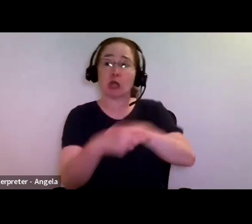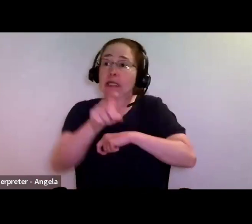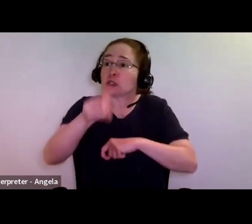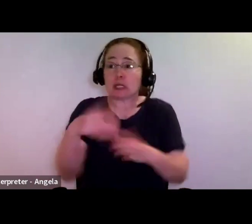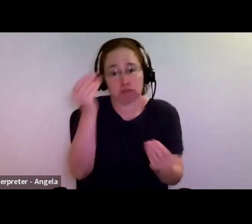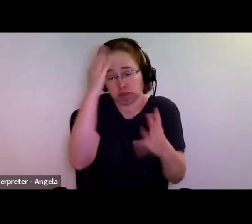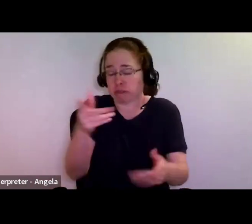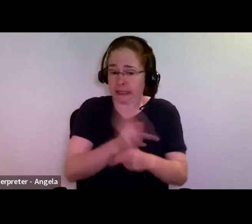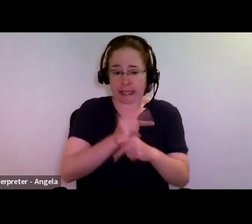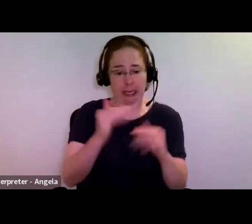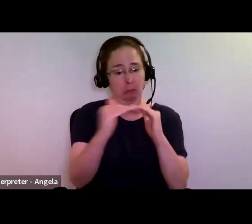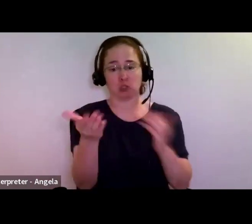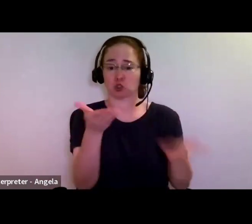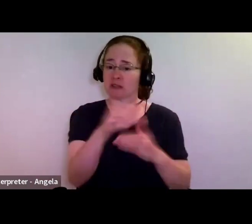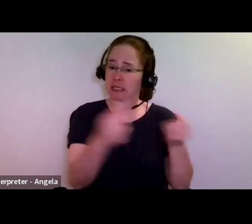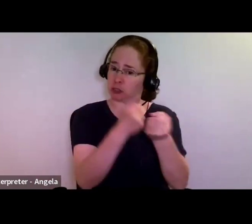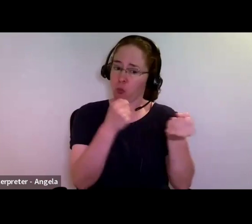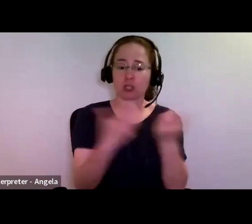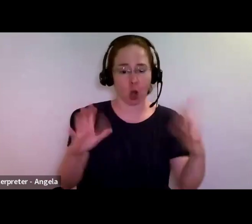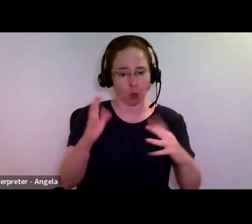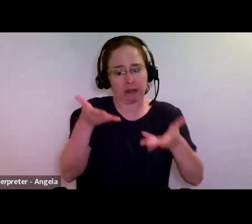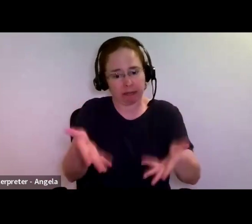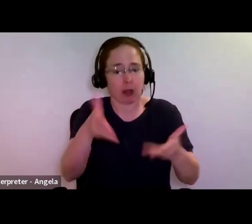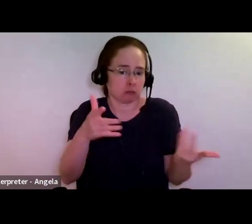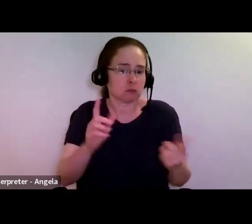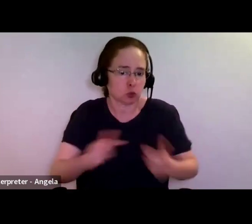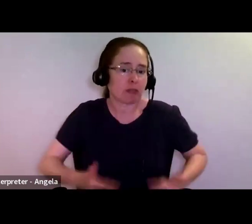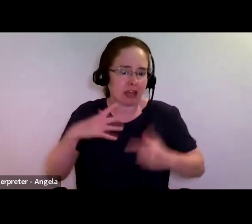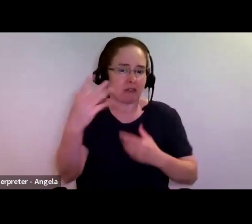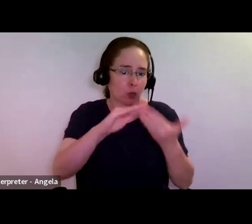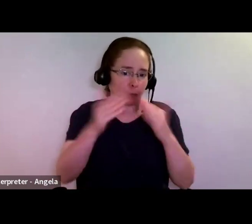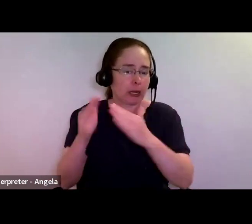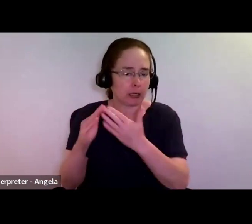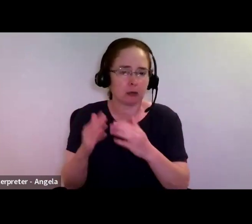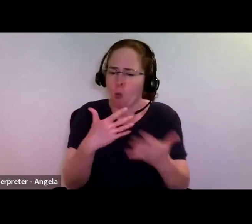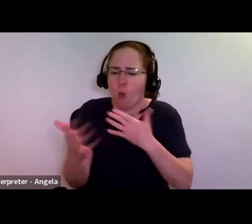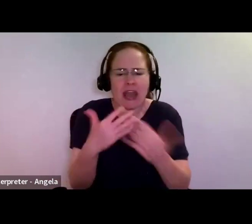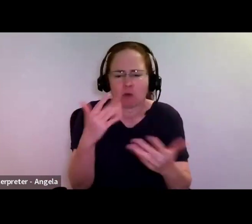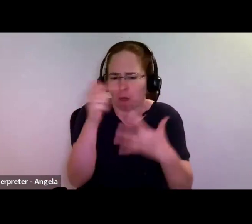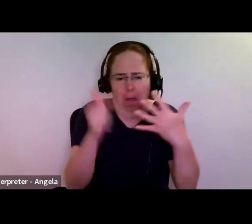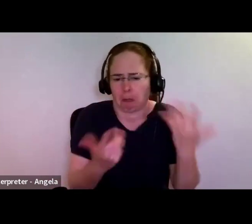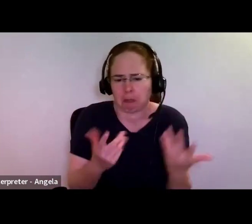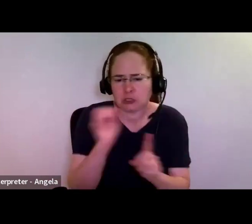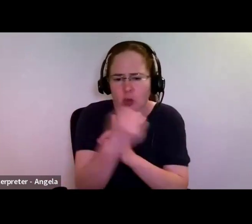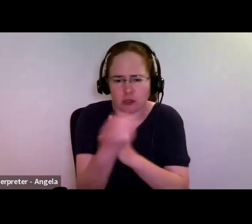maintain the services and supports that are needed to live in the community, whatever it may be, the importance of